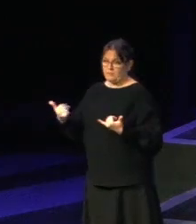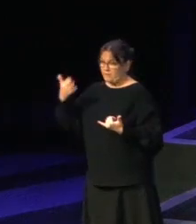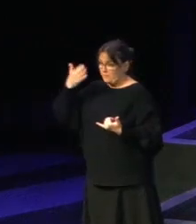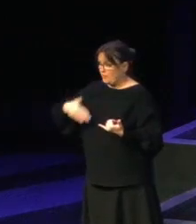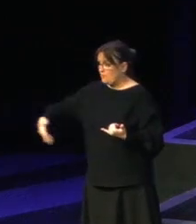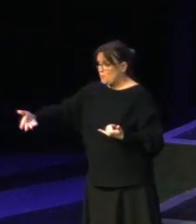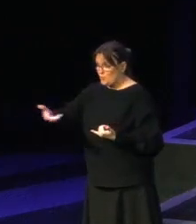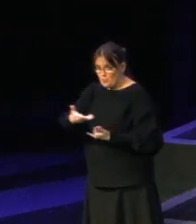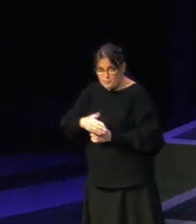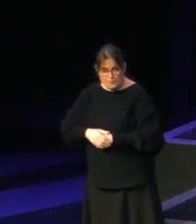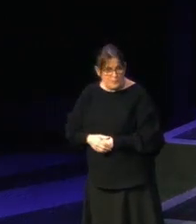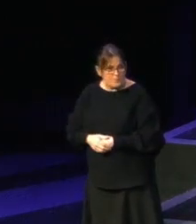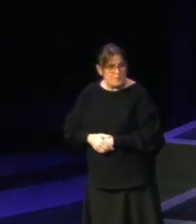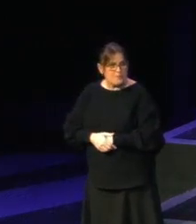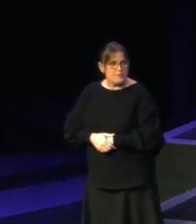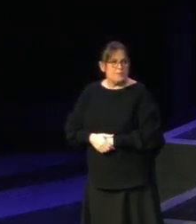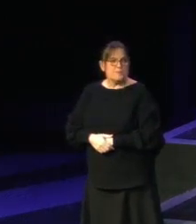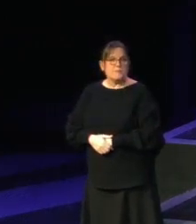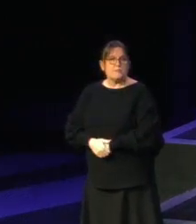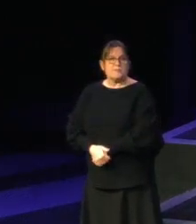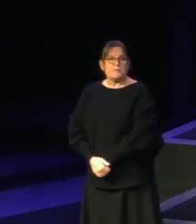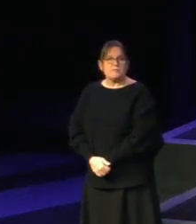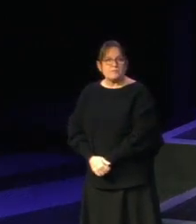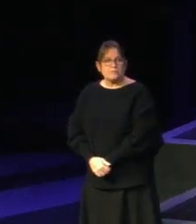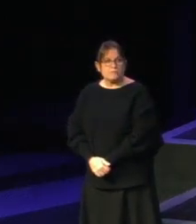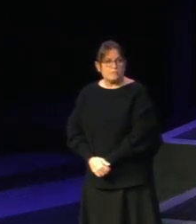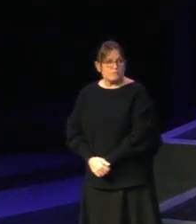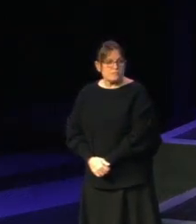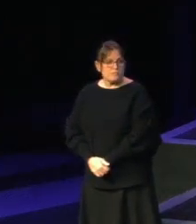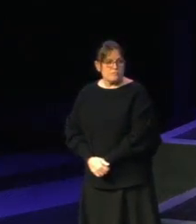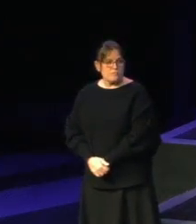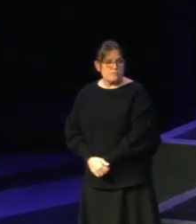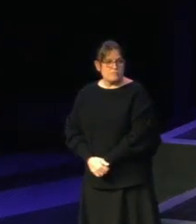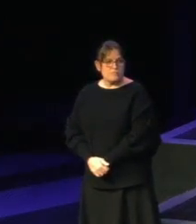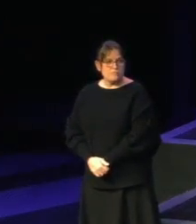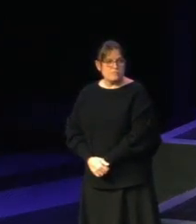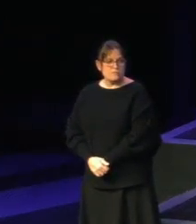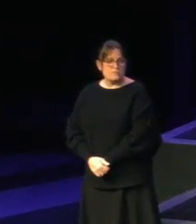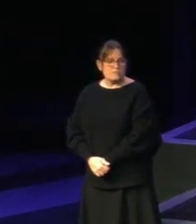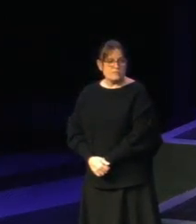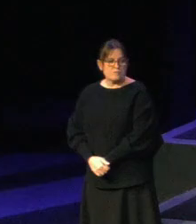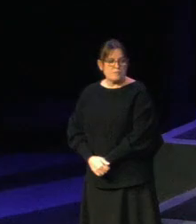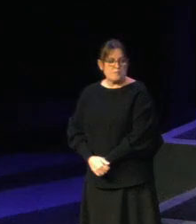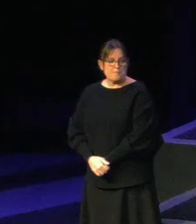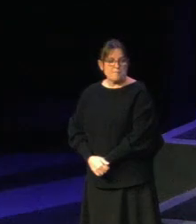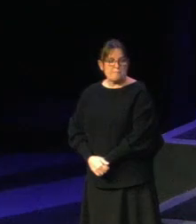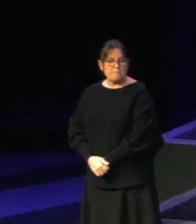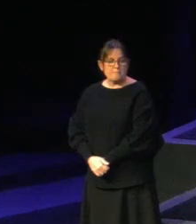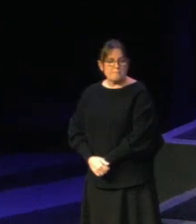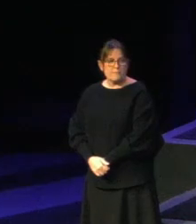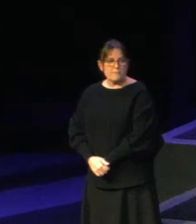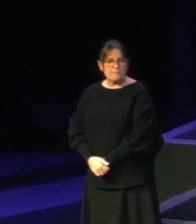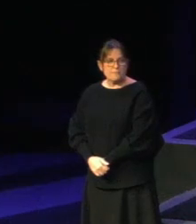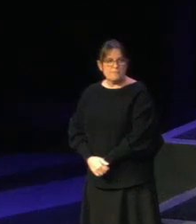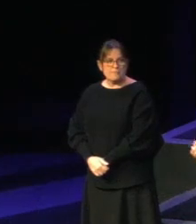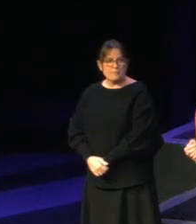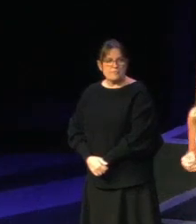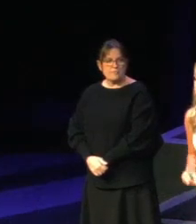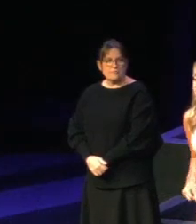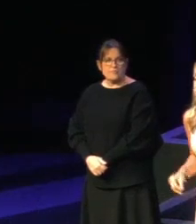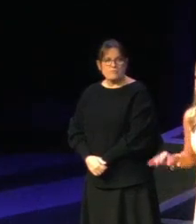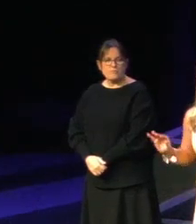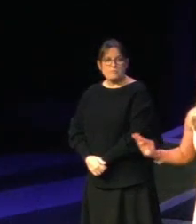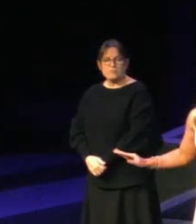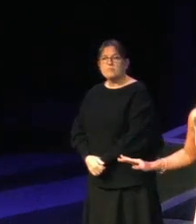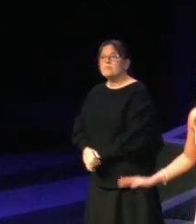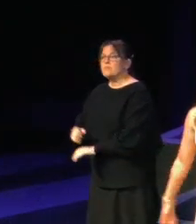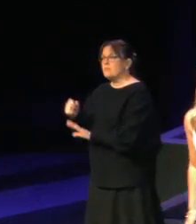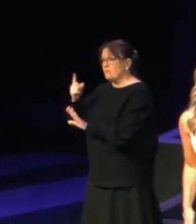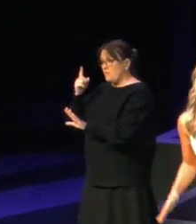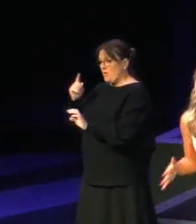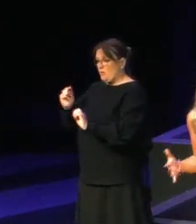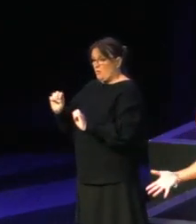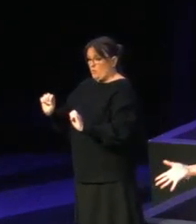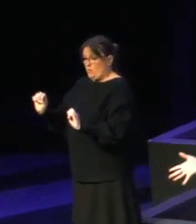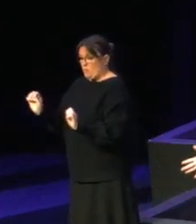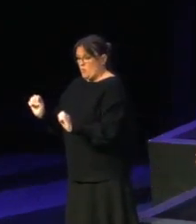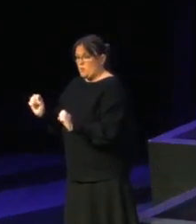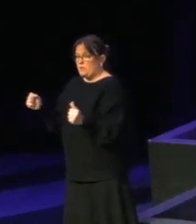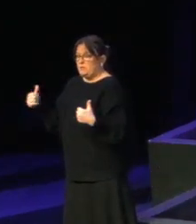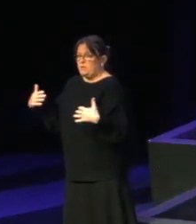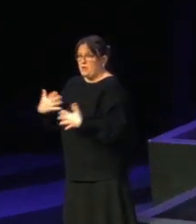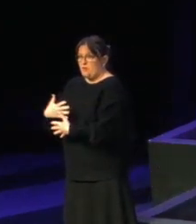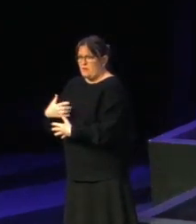today. Now these emergencies were terrifying they were not at all what I was expecting